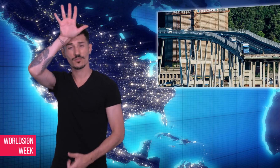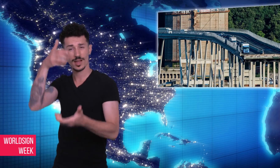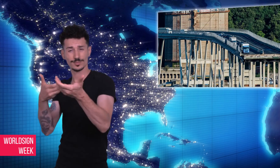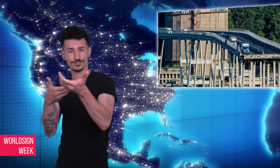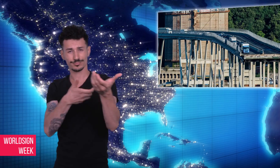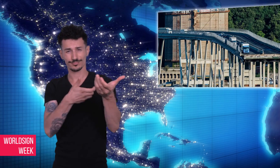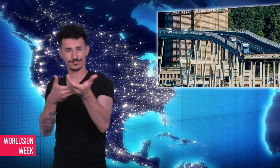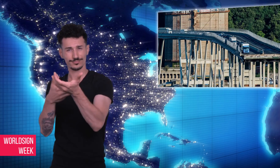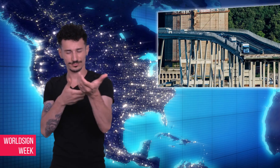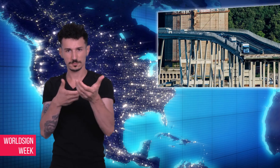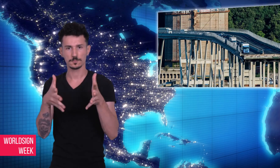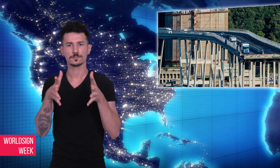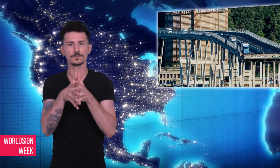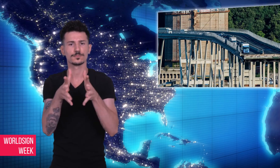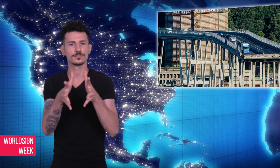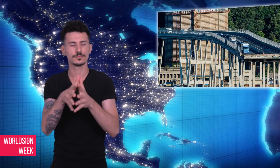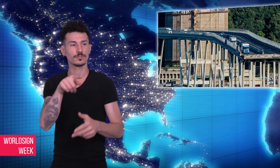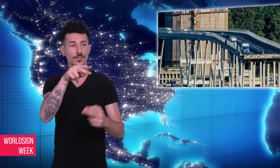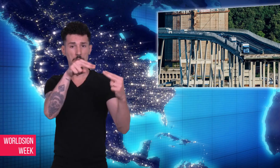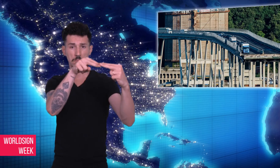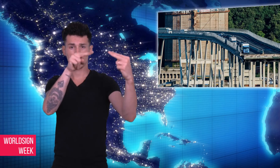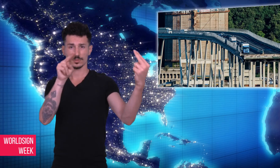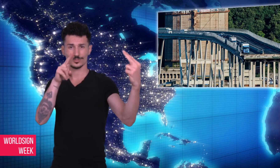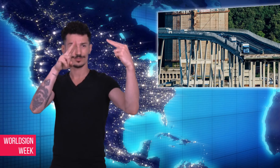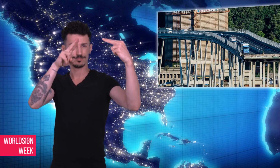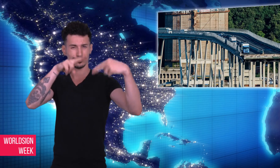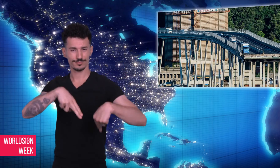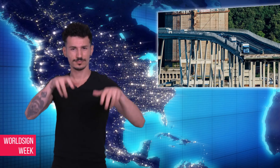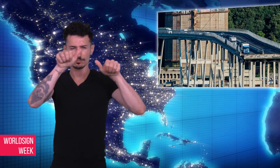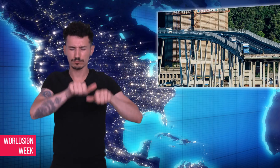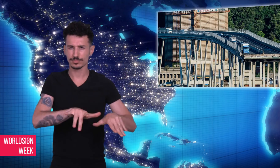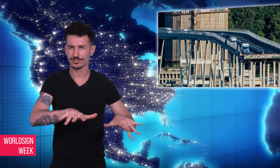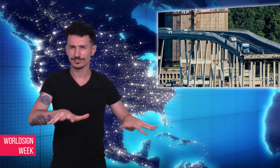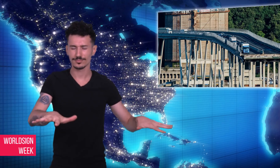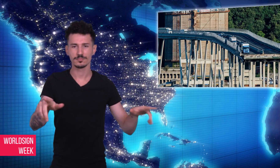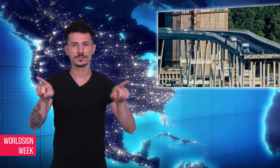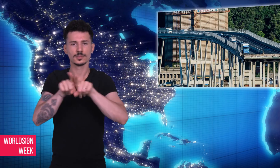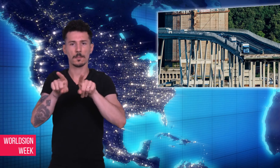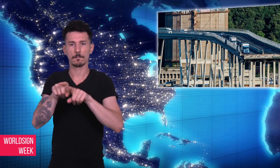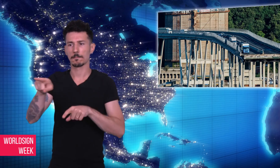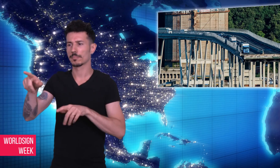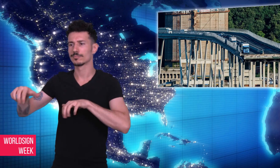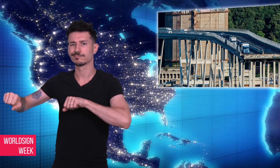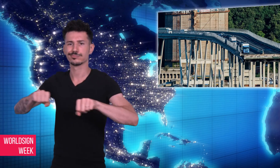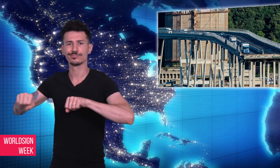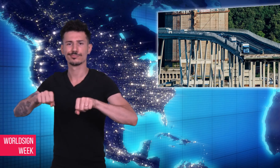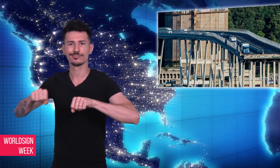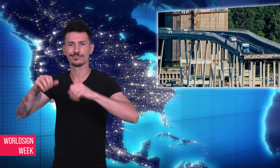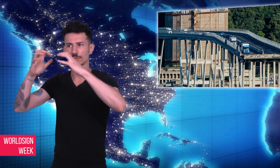Firefighters on the scene said it was like a major earthquake scene with